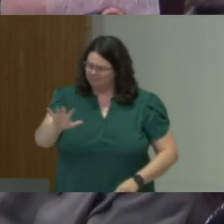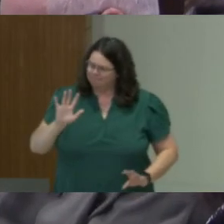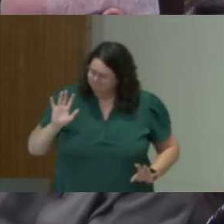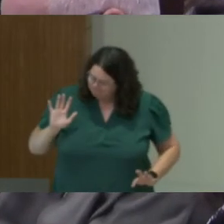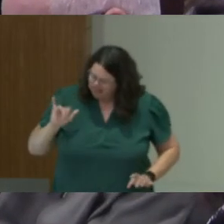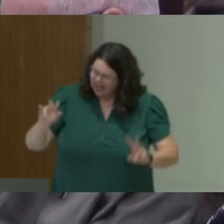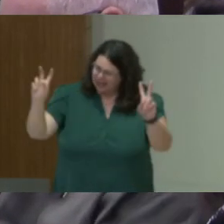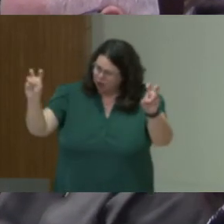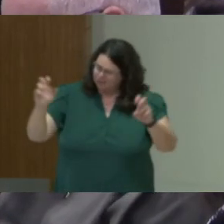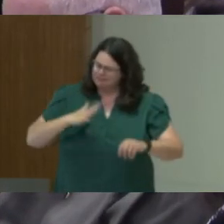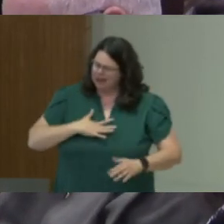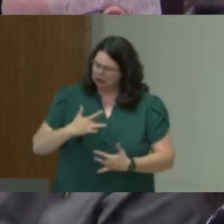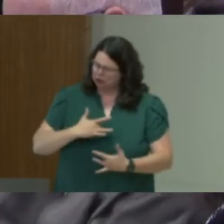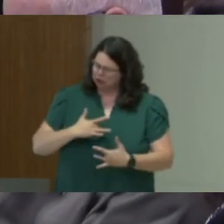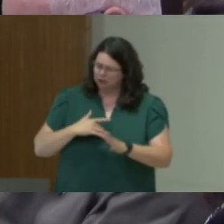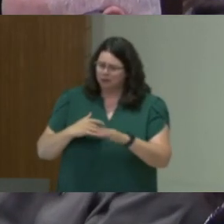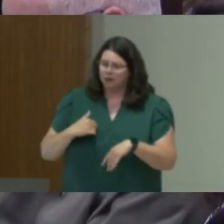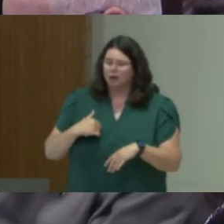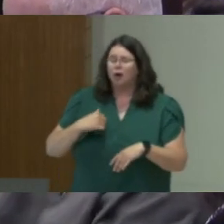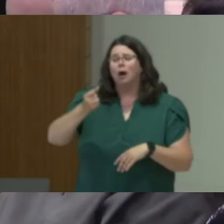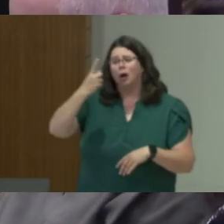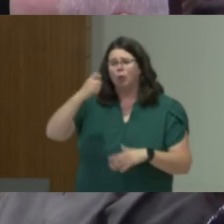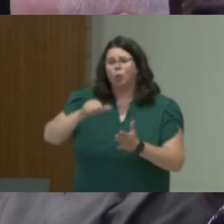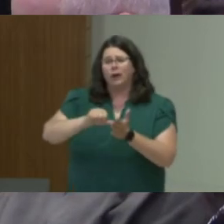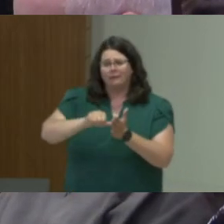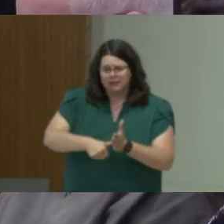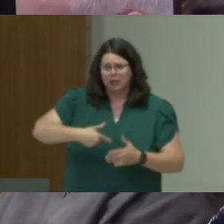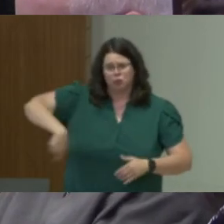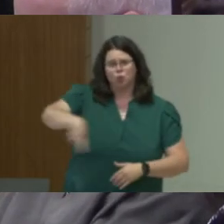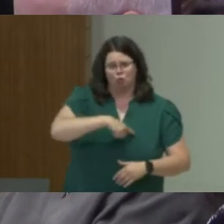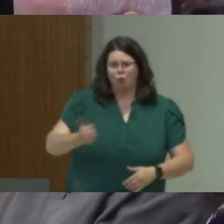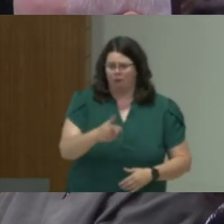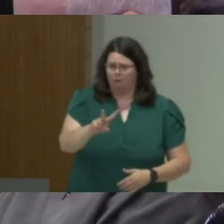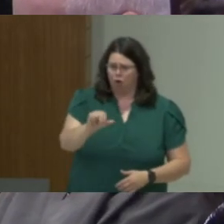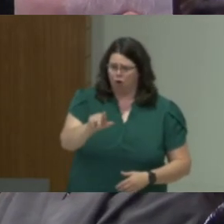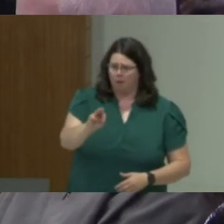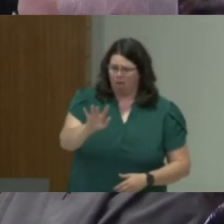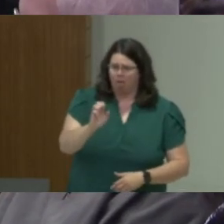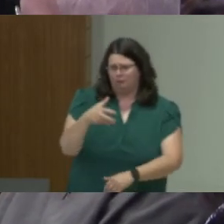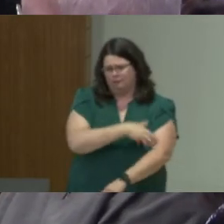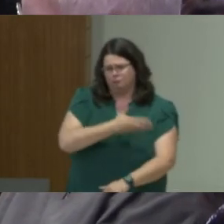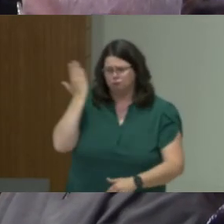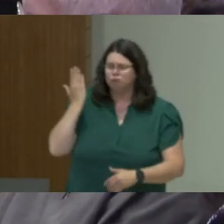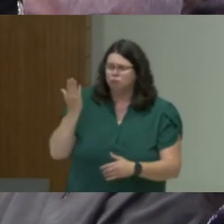By emphasising we are all vulnerable, which we are right, we're wired to need each other.